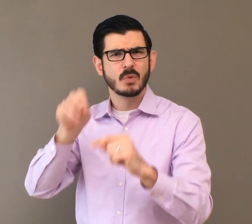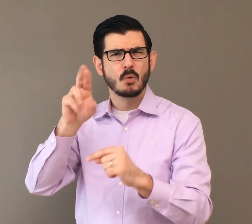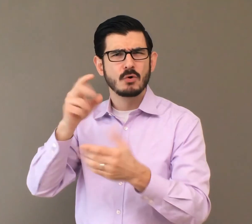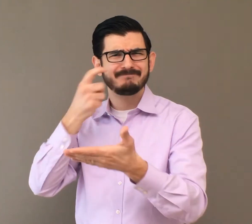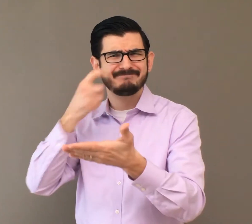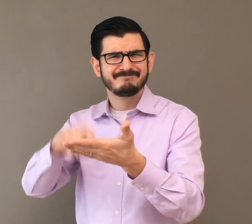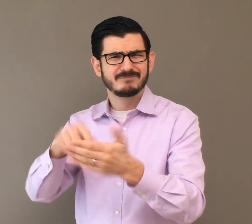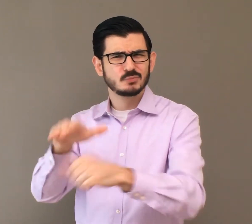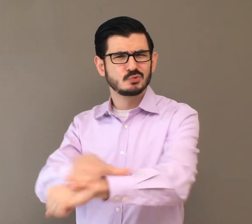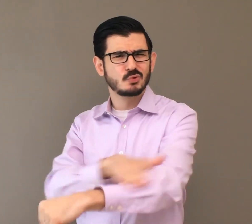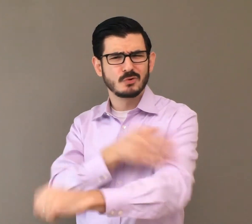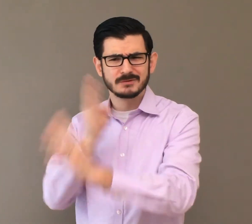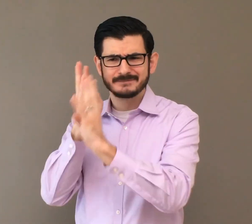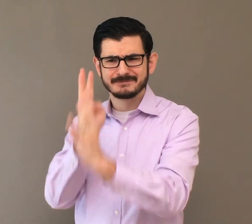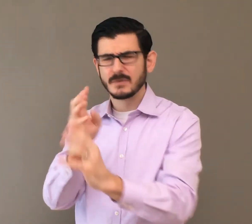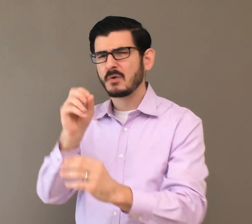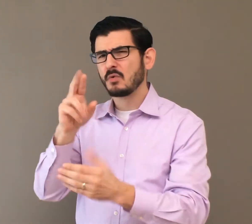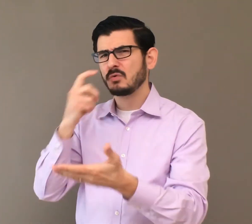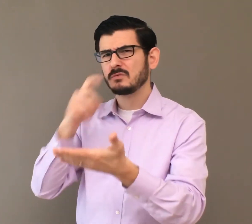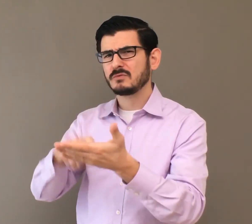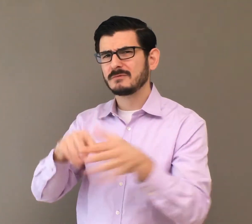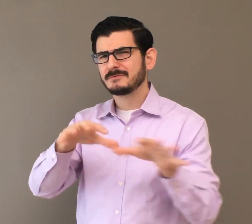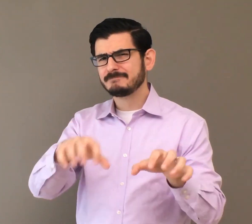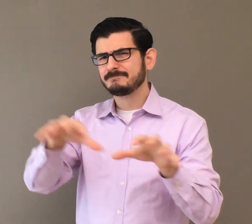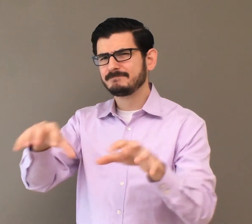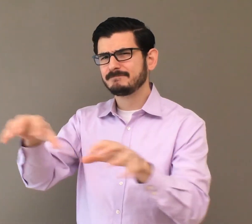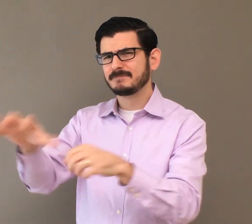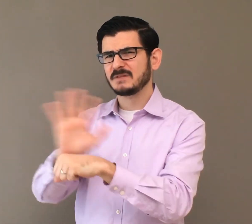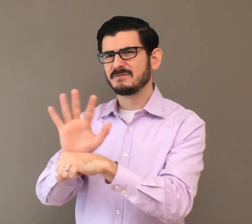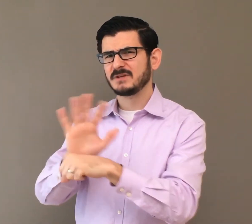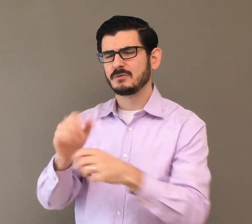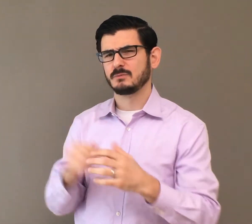download speeds, or periodic freezing while streaming video content.